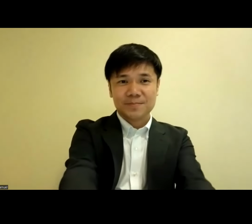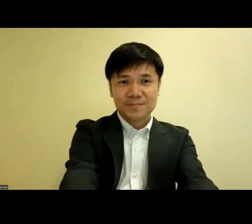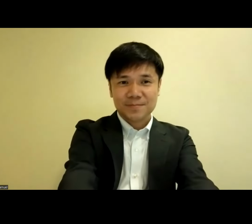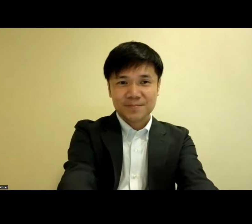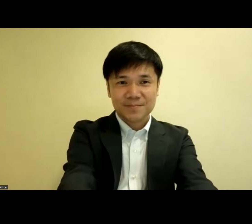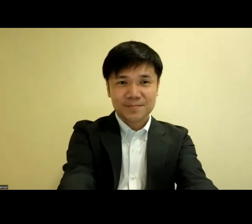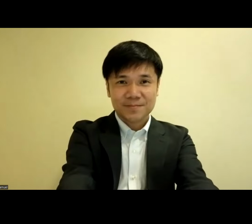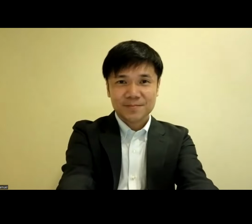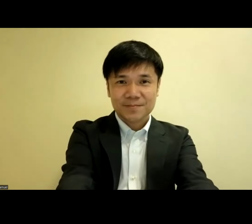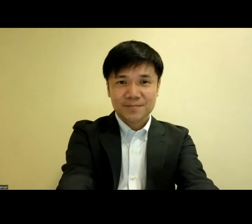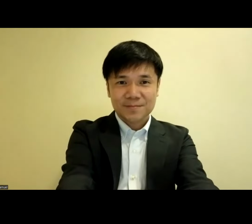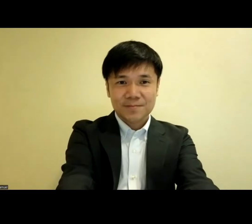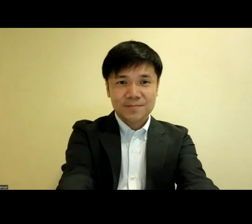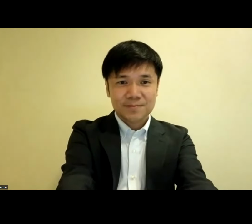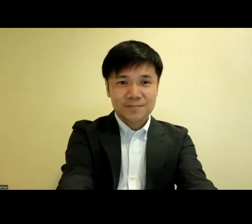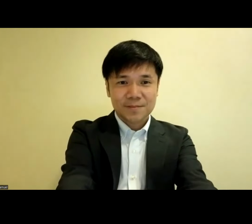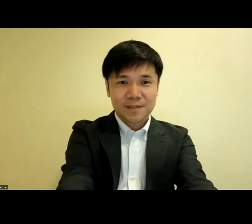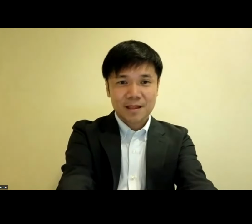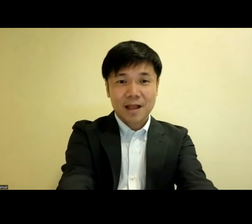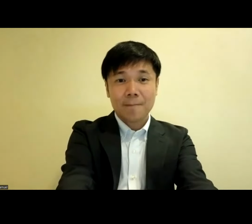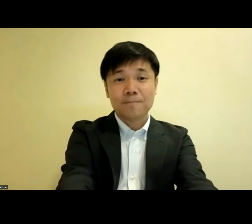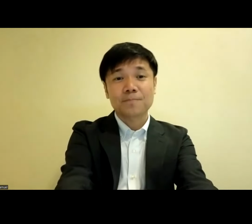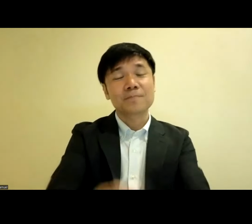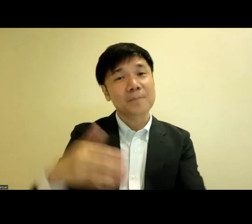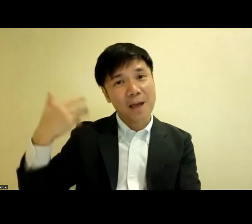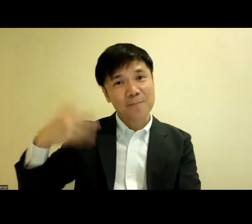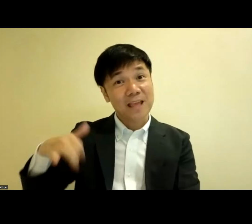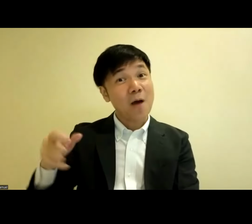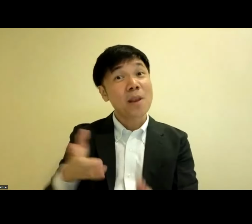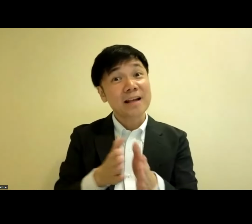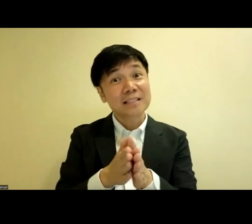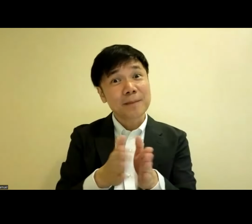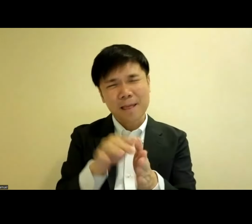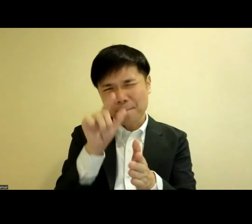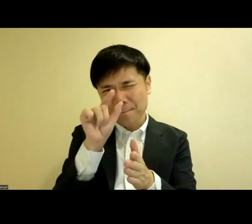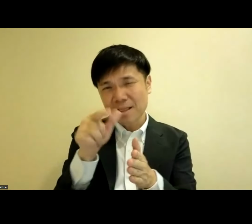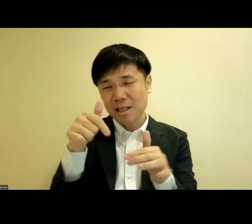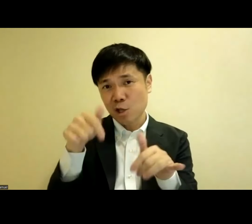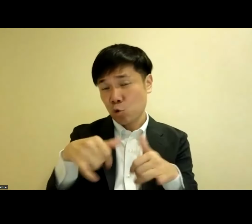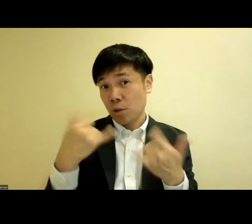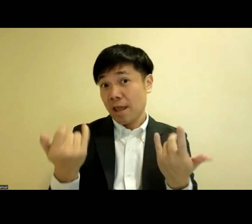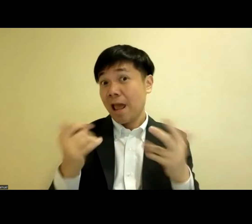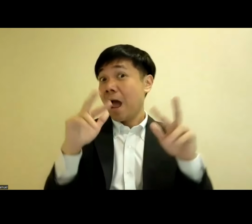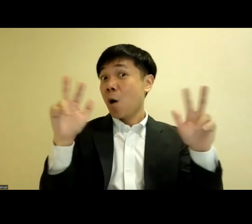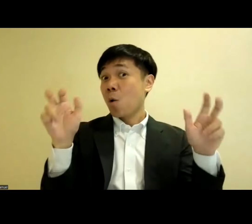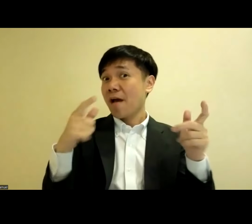I am going to explain some of the technical features of today's call.